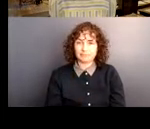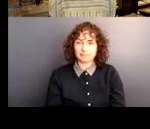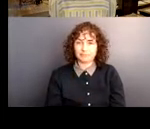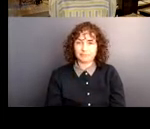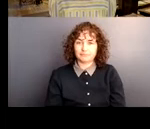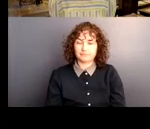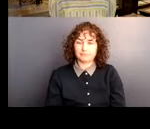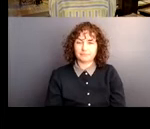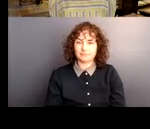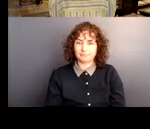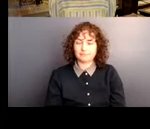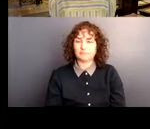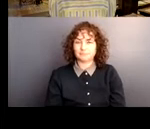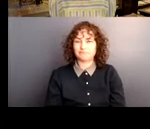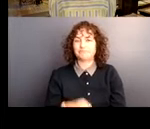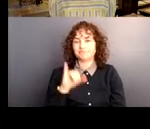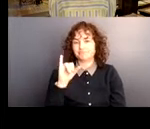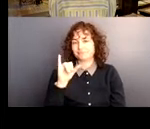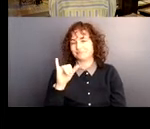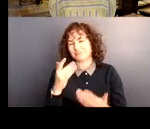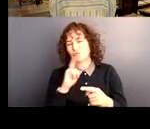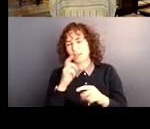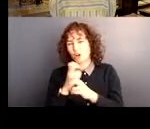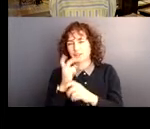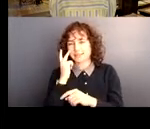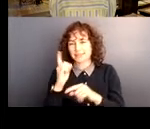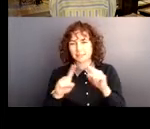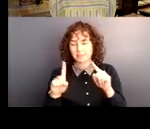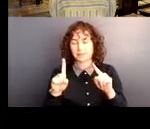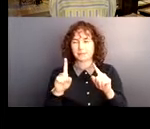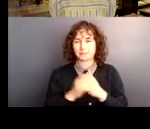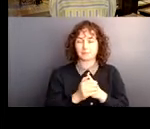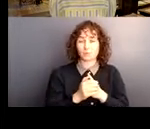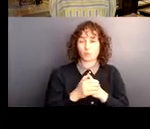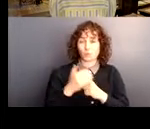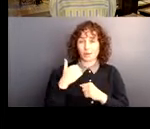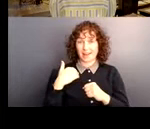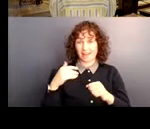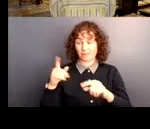So you don't see very well there but there's a huge promethium board in front